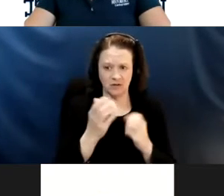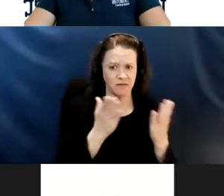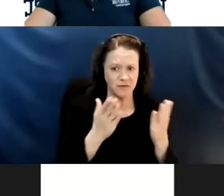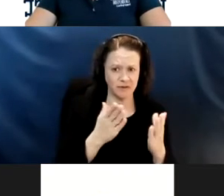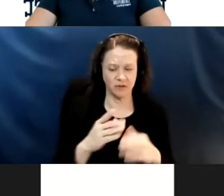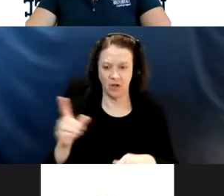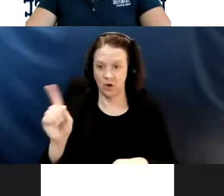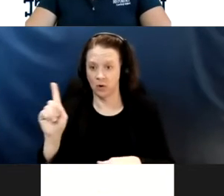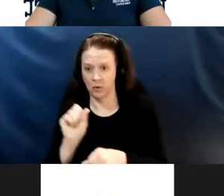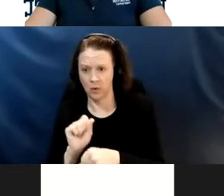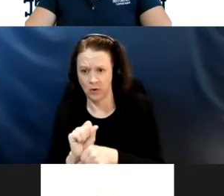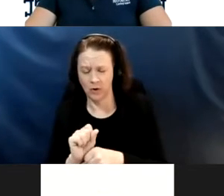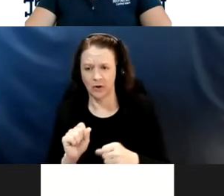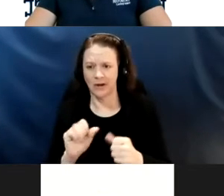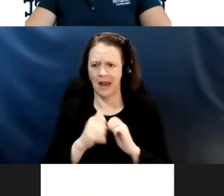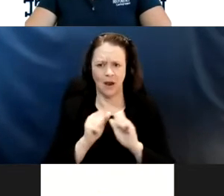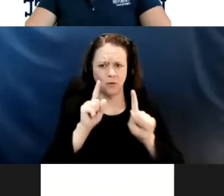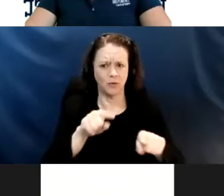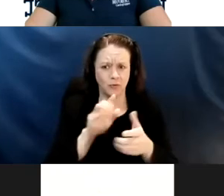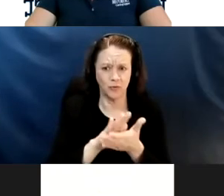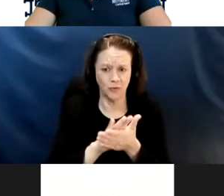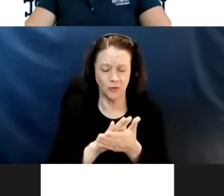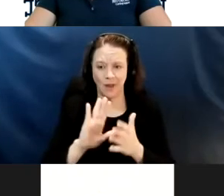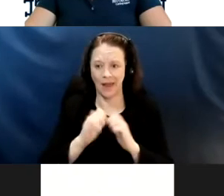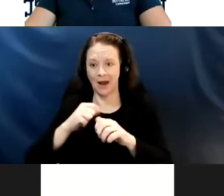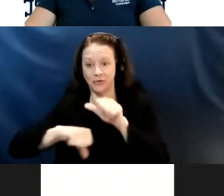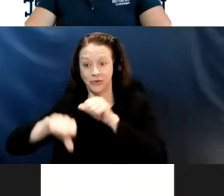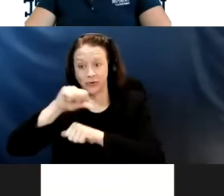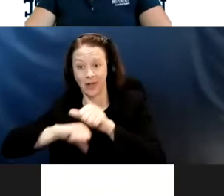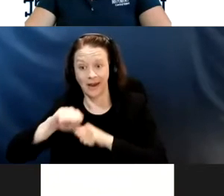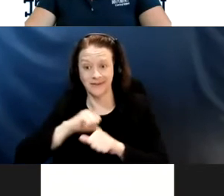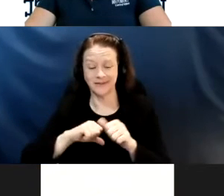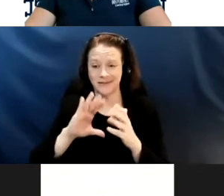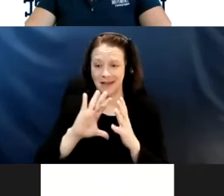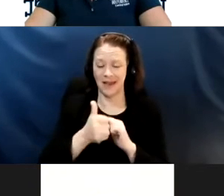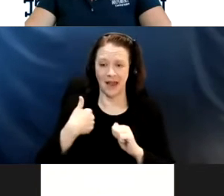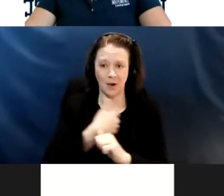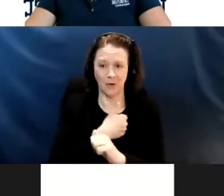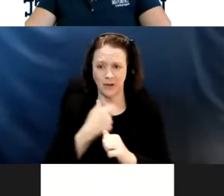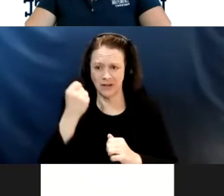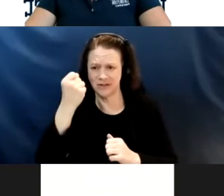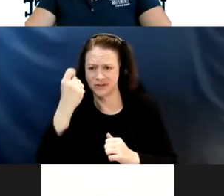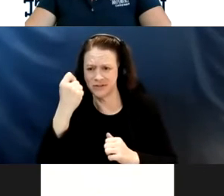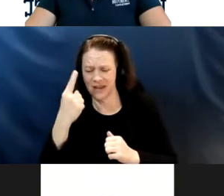how we go to school, how we socialize, how we understand and respond to the gravity of the situation,